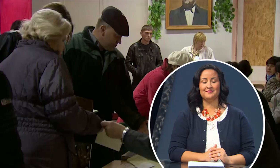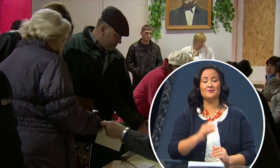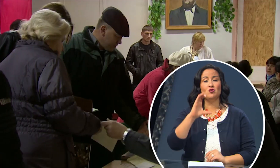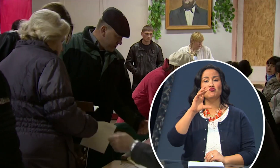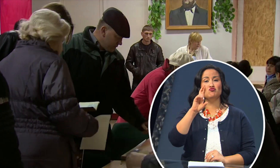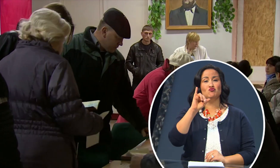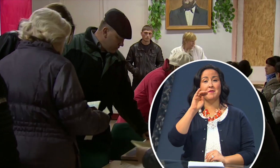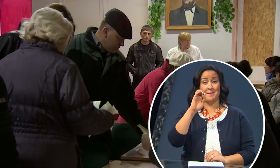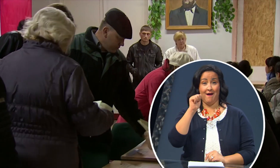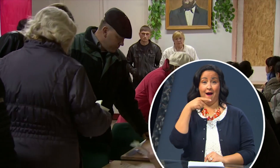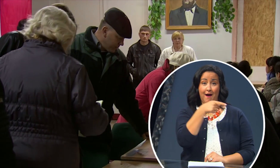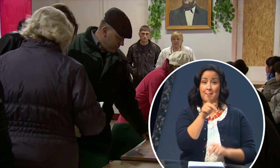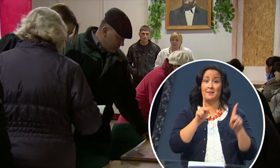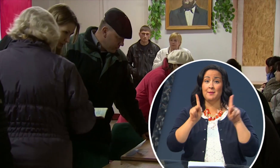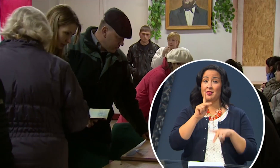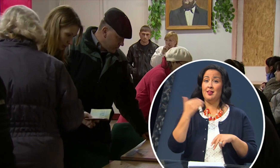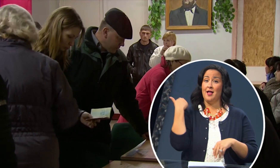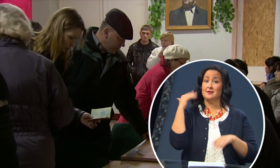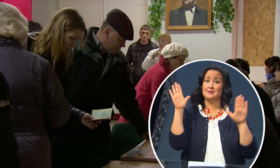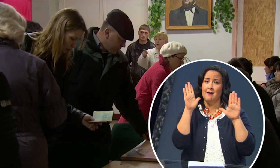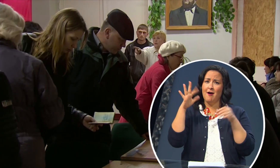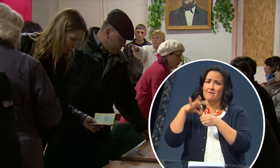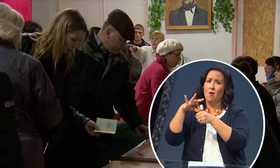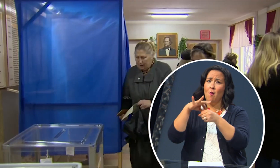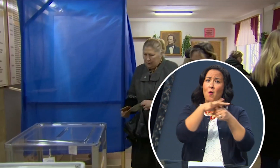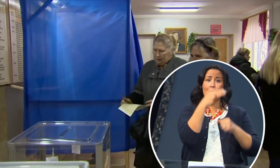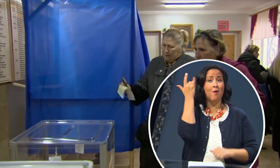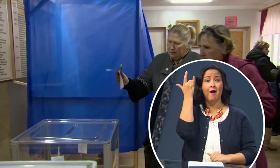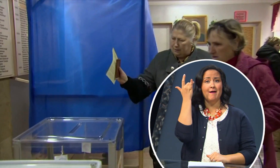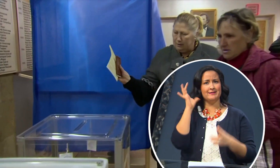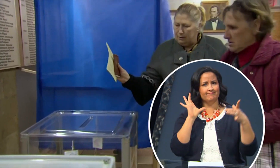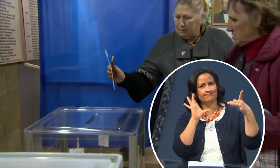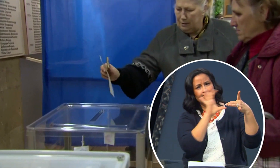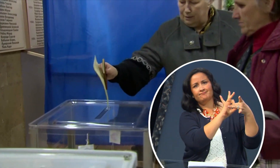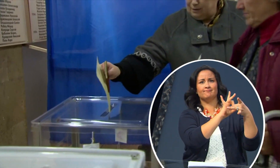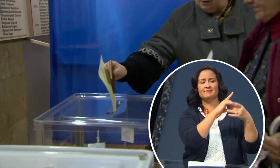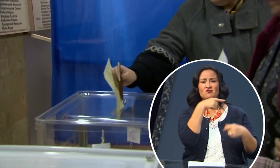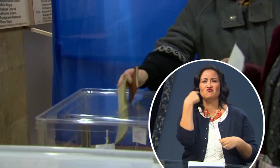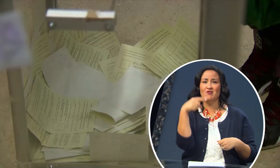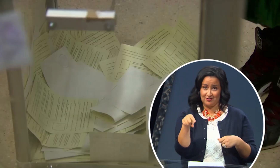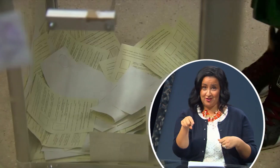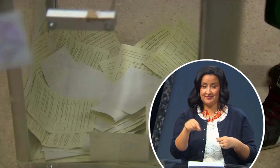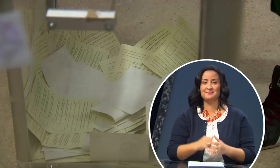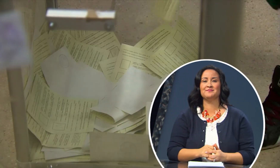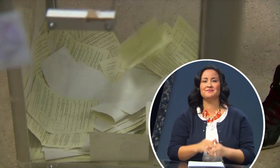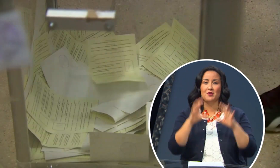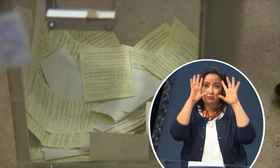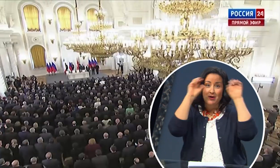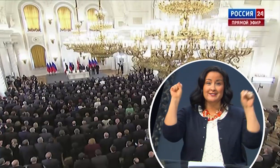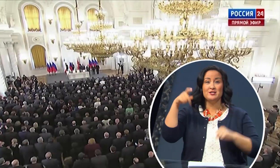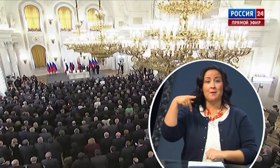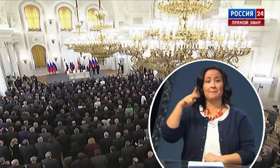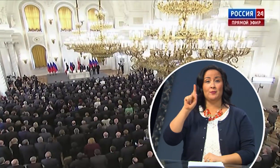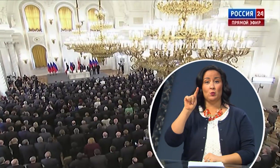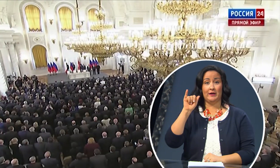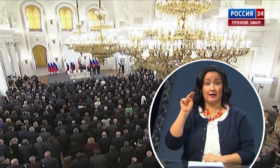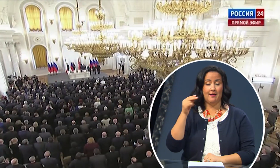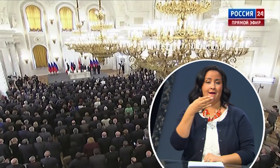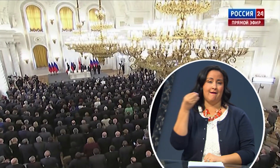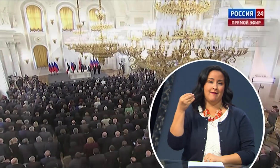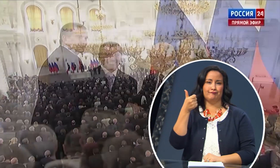VOTERS IN CRIMEA WENT TO THE POLLS ON SUNDAY AND VOTED TO JOIN RUSSIA. PRESIDENT PUTIN